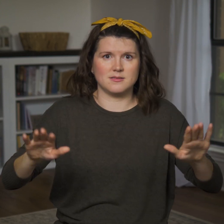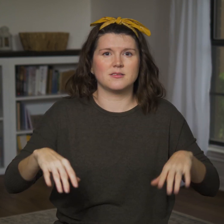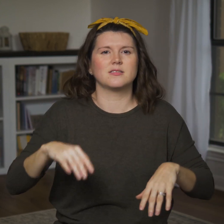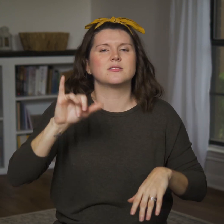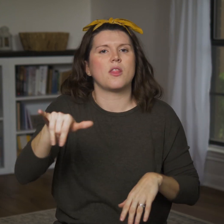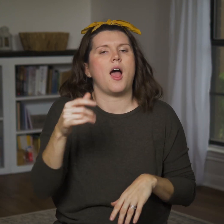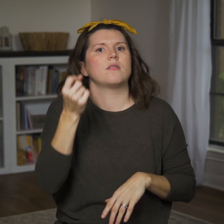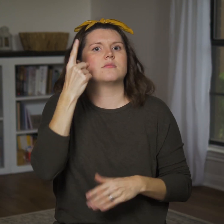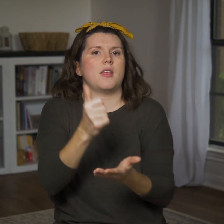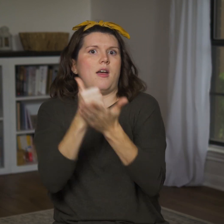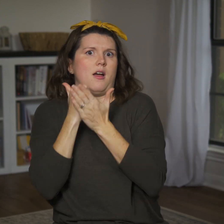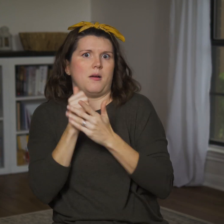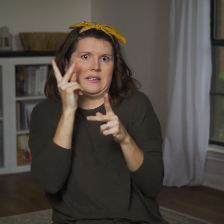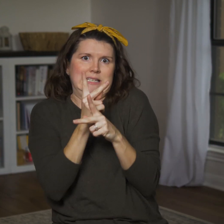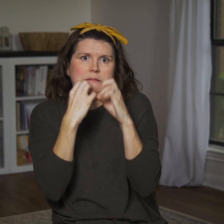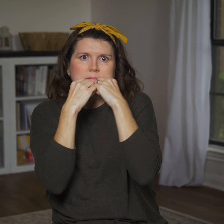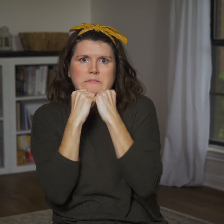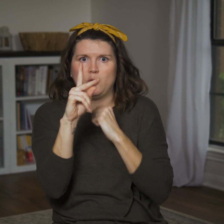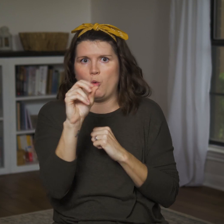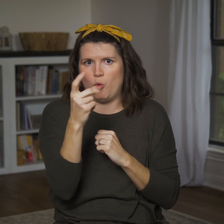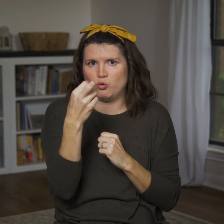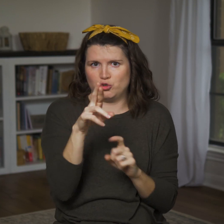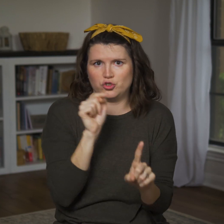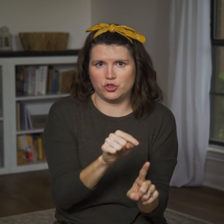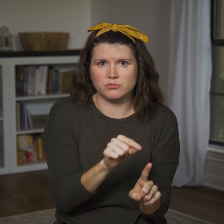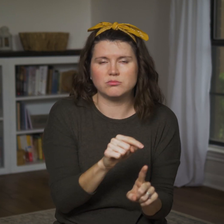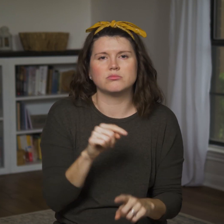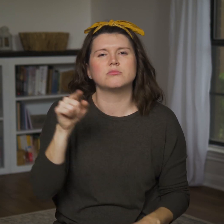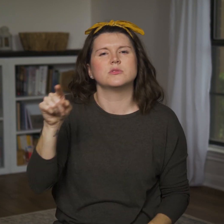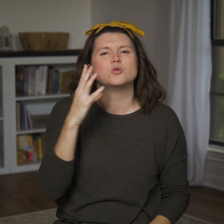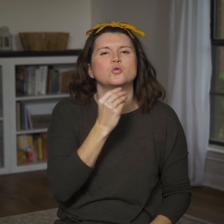so these two things aren’t served at the same meal for kosher-keeping Jews.